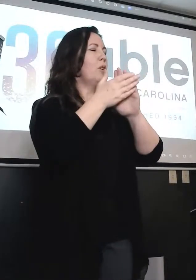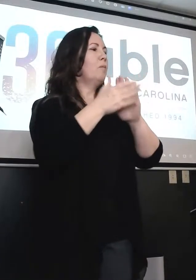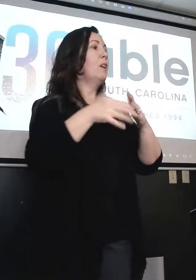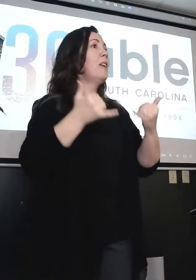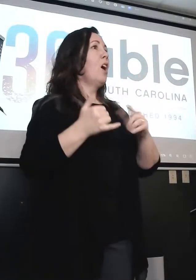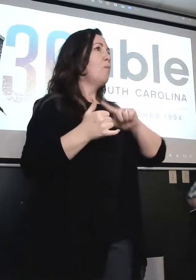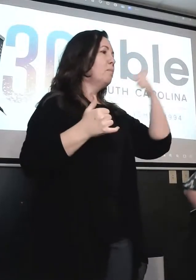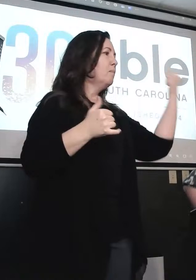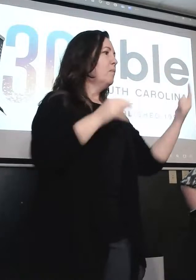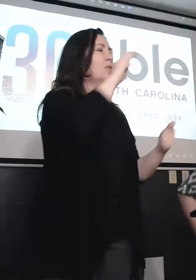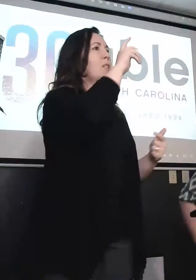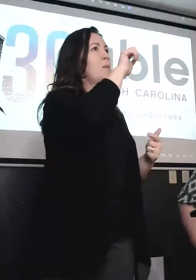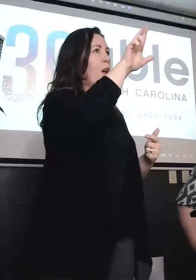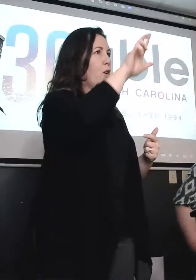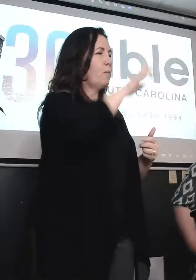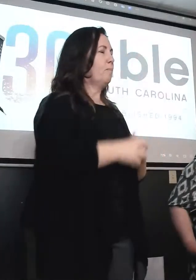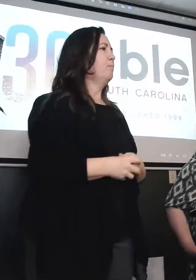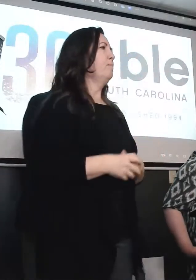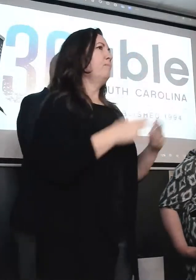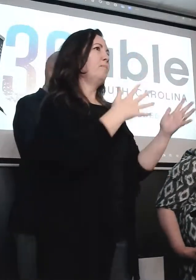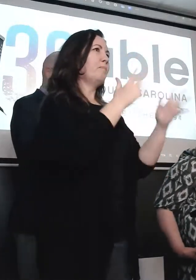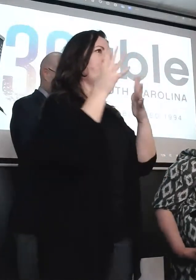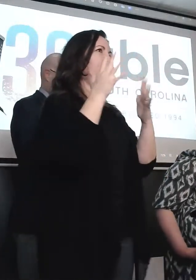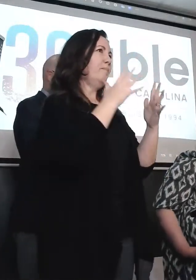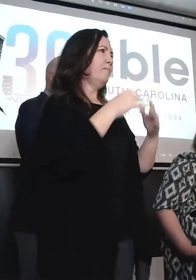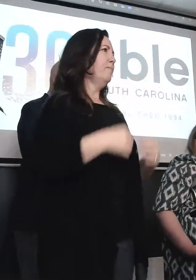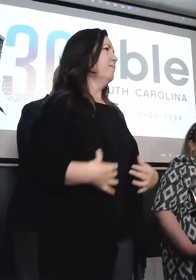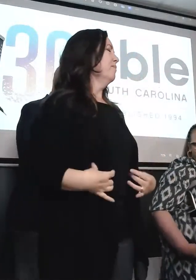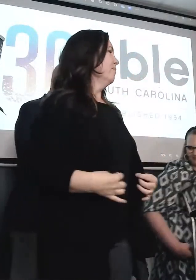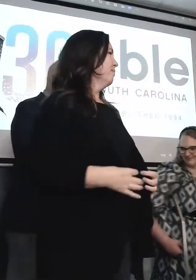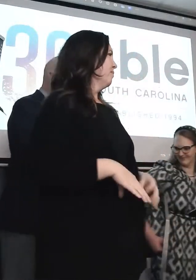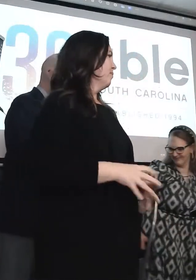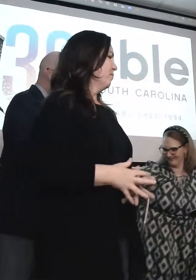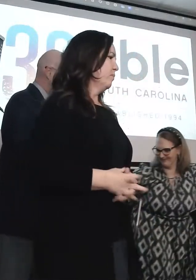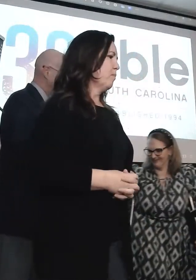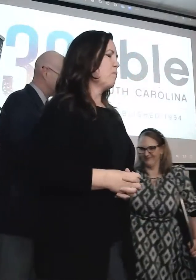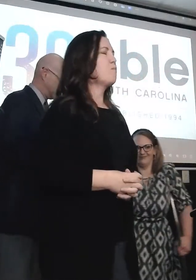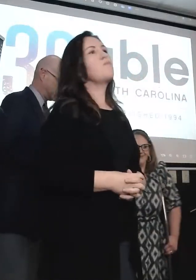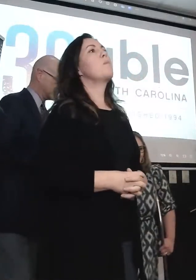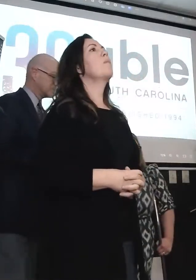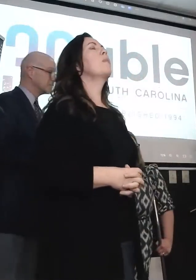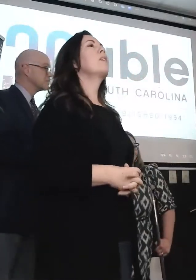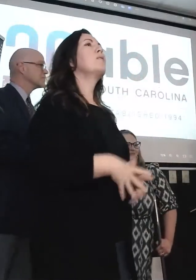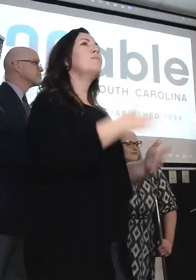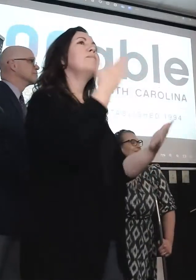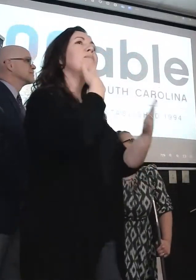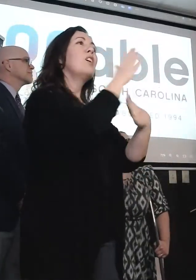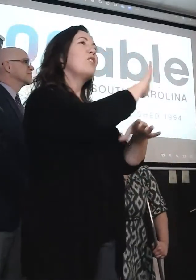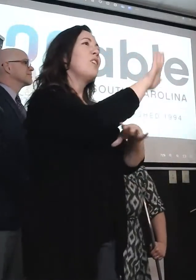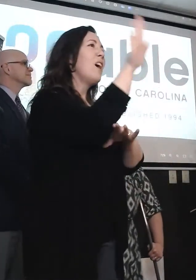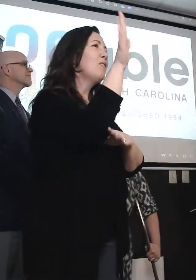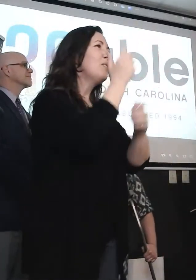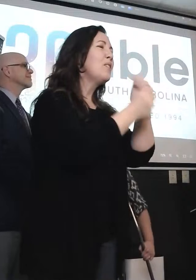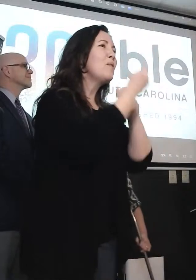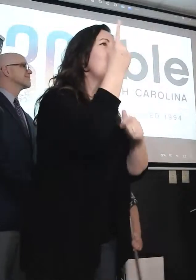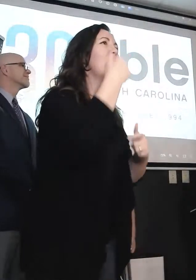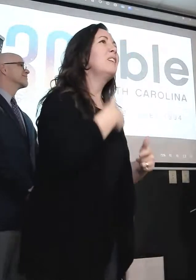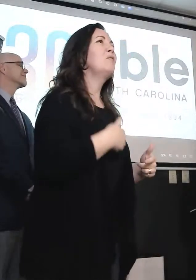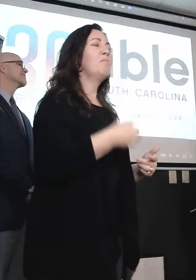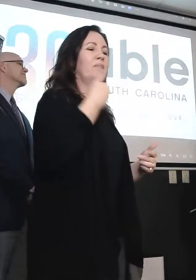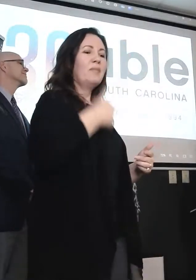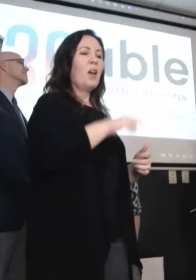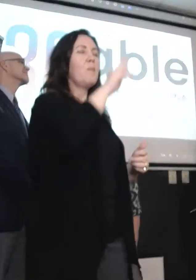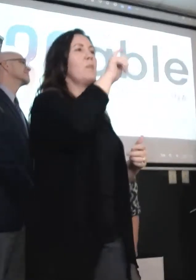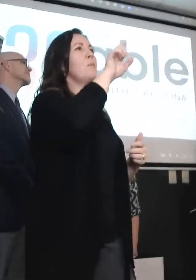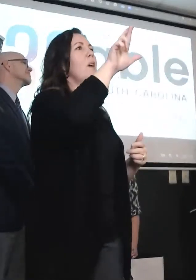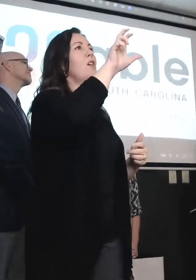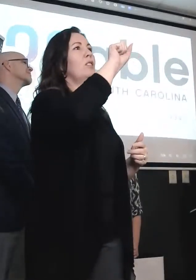mayor. Good afternoon everyone, as she said I'm the Mayor of Columbia South Carolina which I